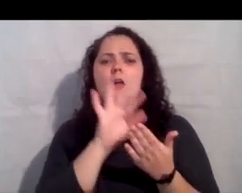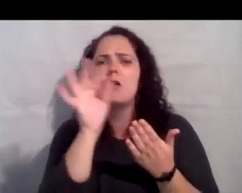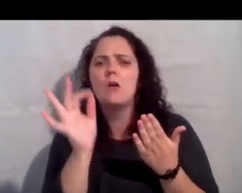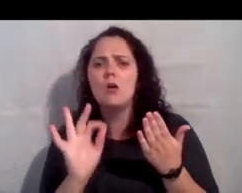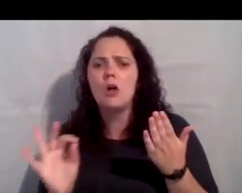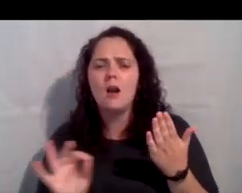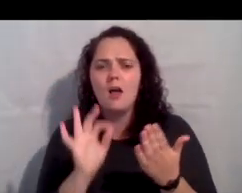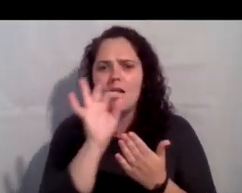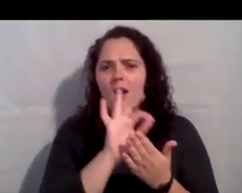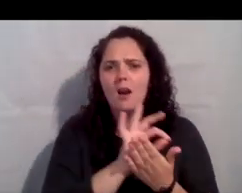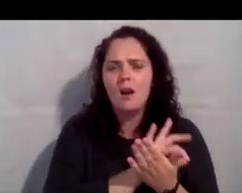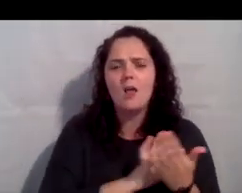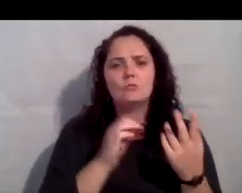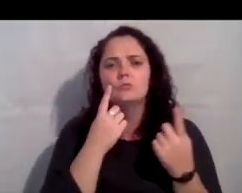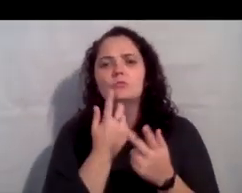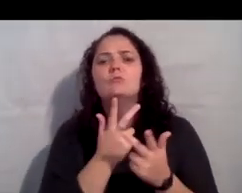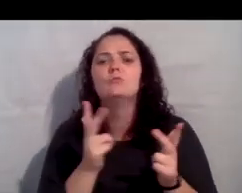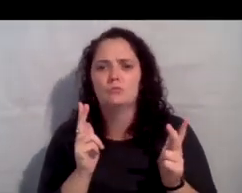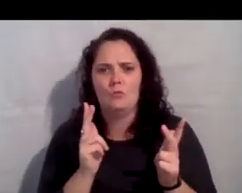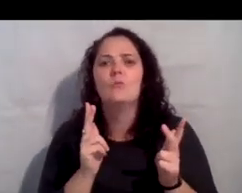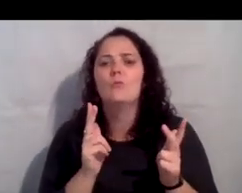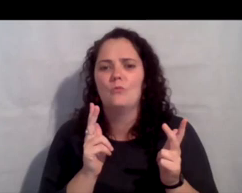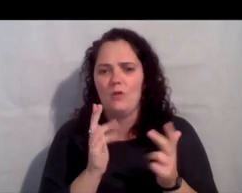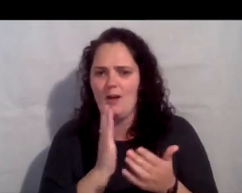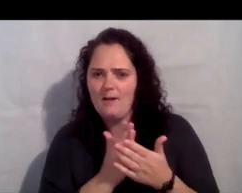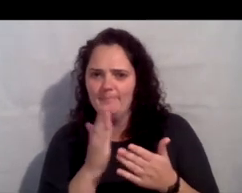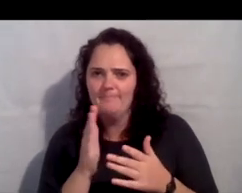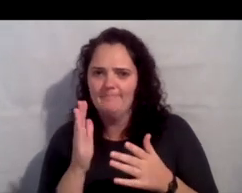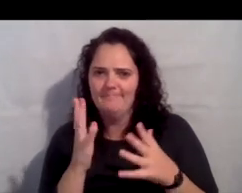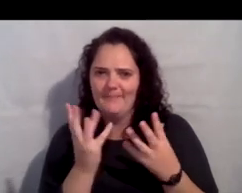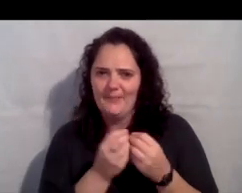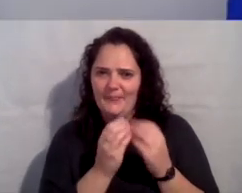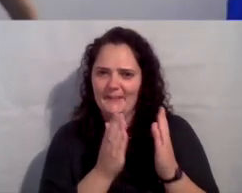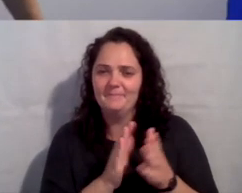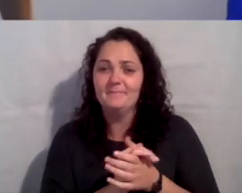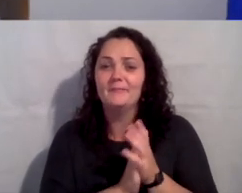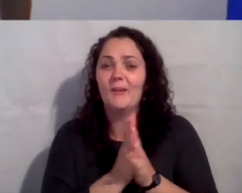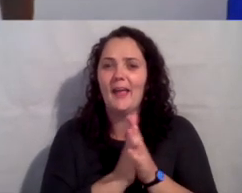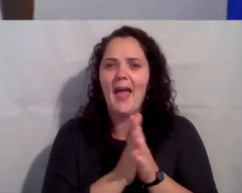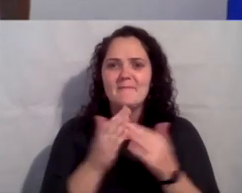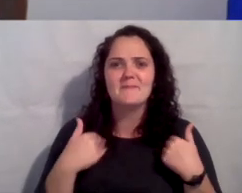that intuitive and immediate kind of drawing. Alright let's come back to me now and let's come back to